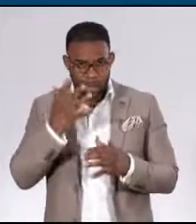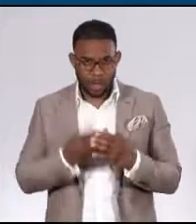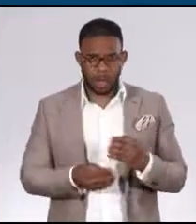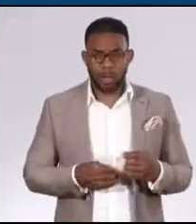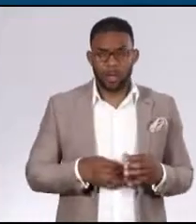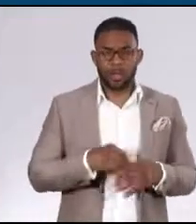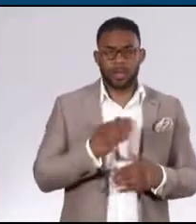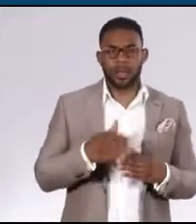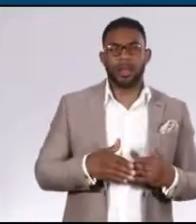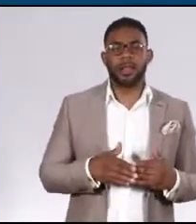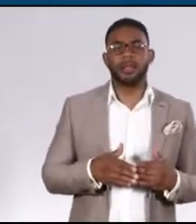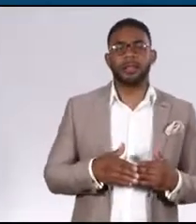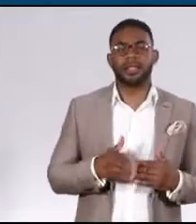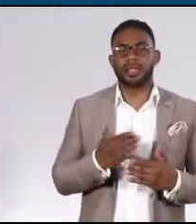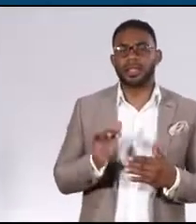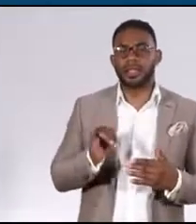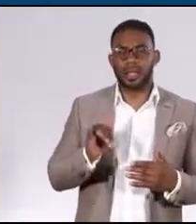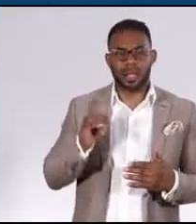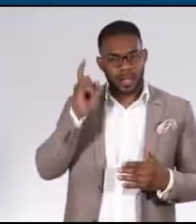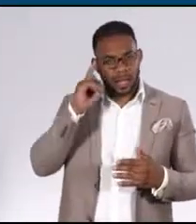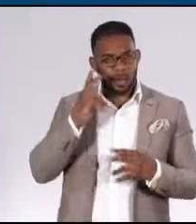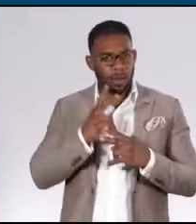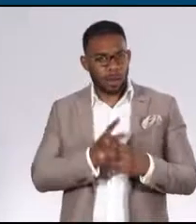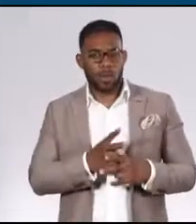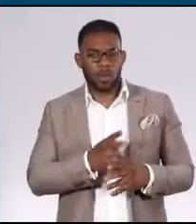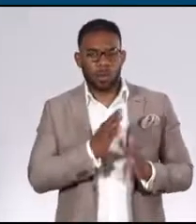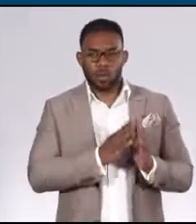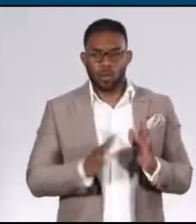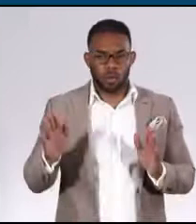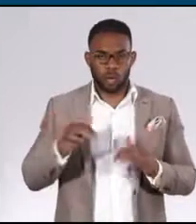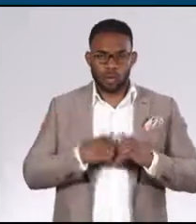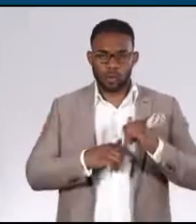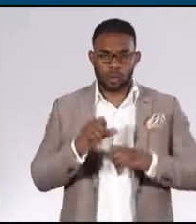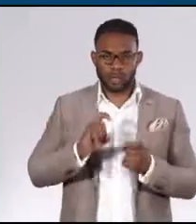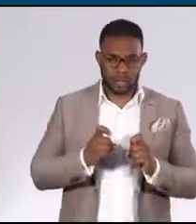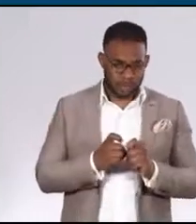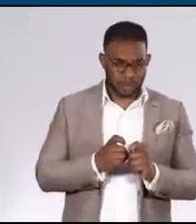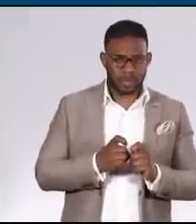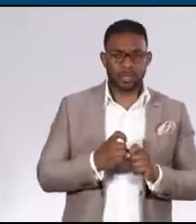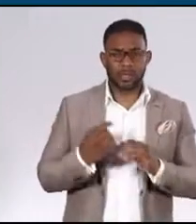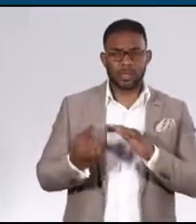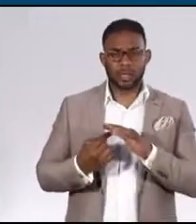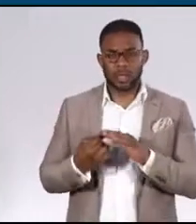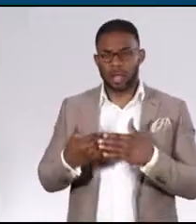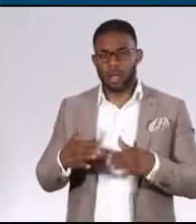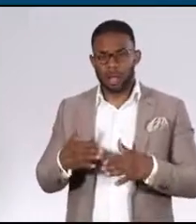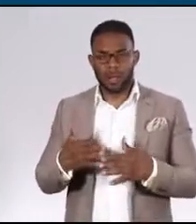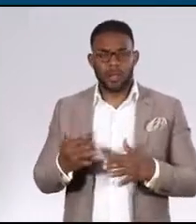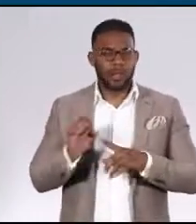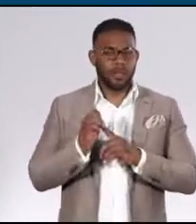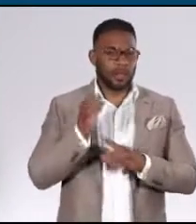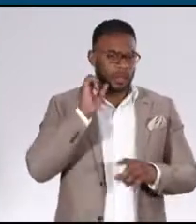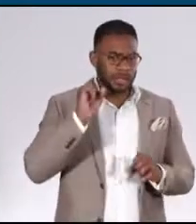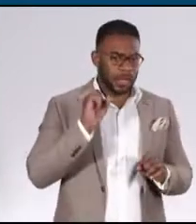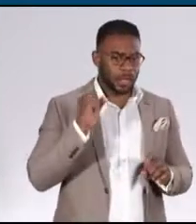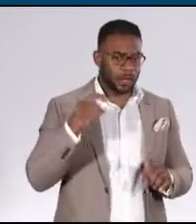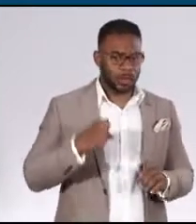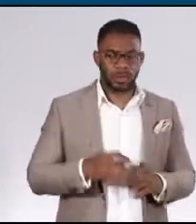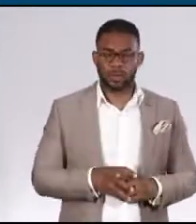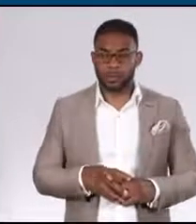namely, things that cognitive load range, structural changes, social isolation or loss of environmental sound cues. To take you, for example,